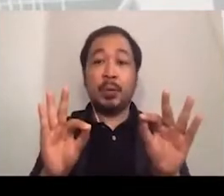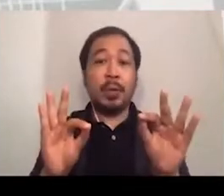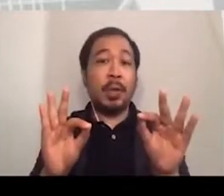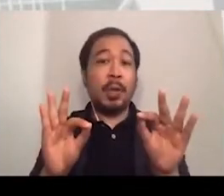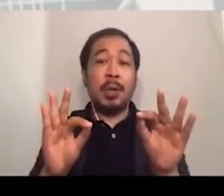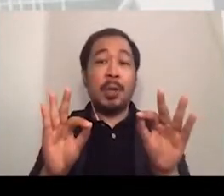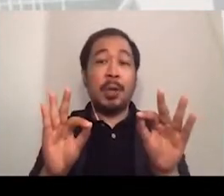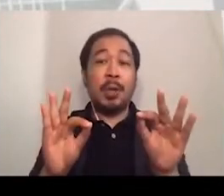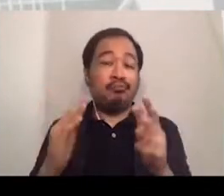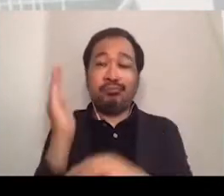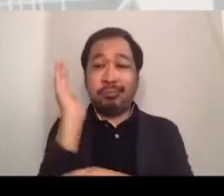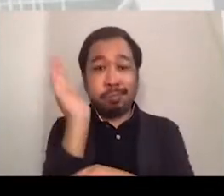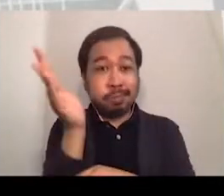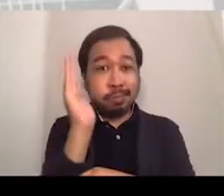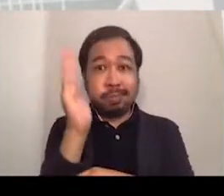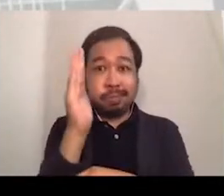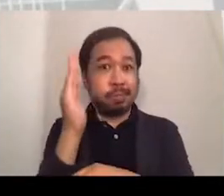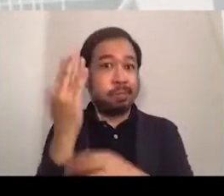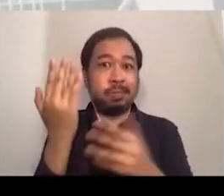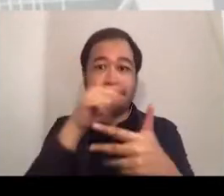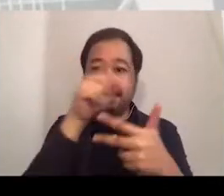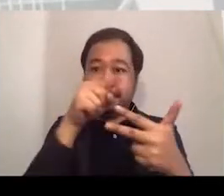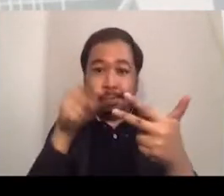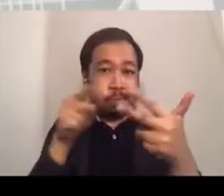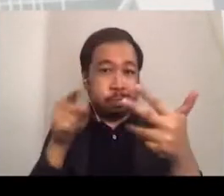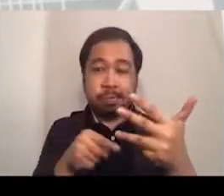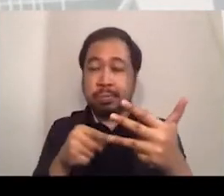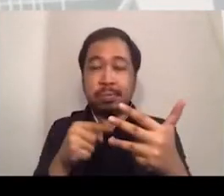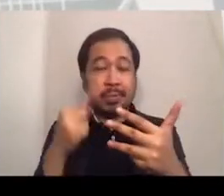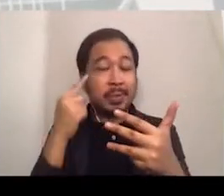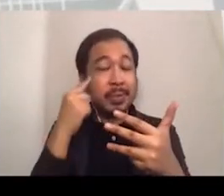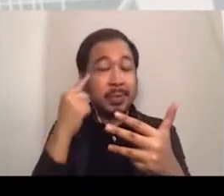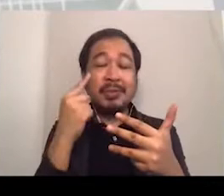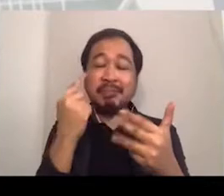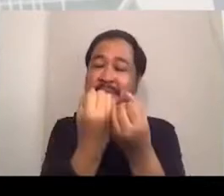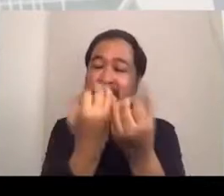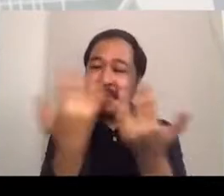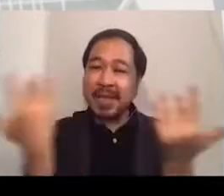and governments, national and local, are now looking for how to support.